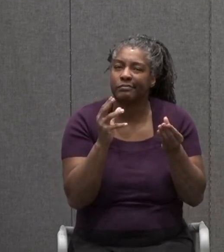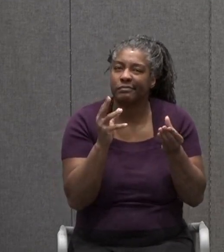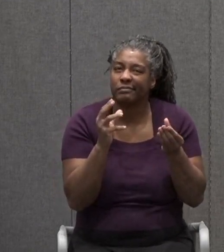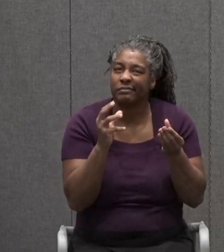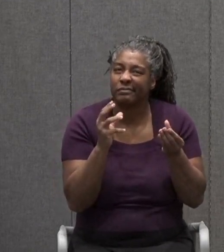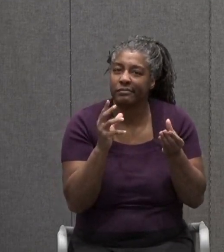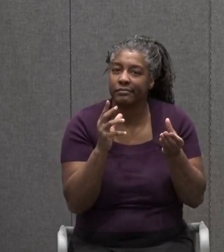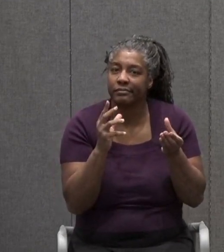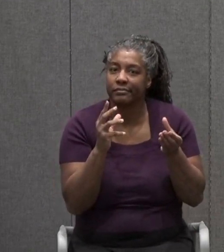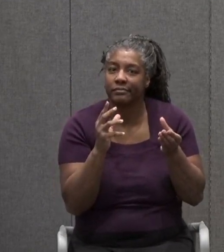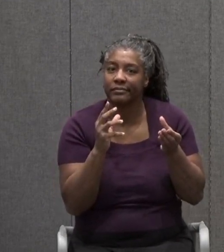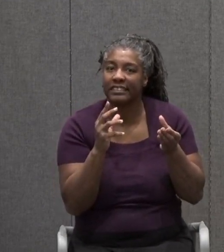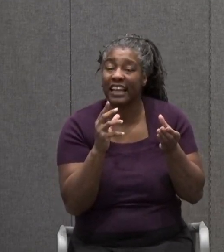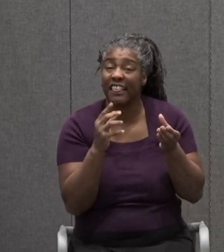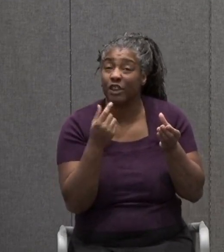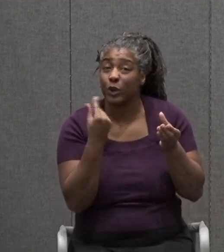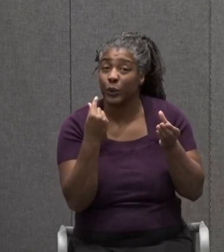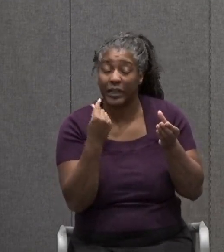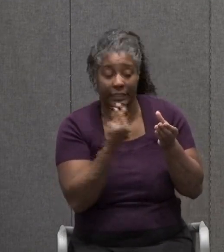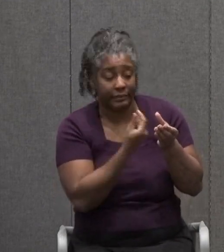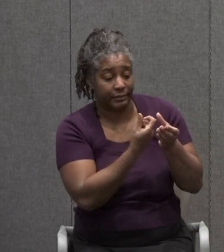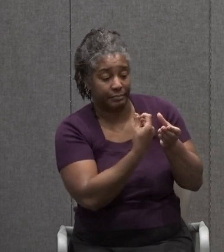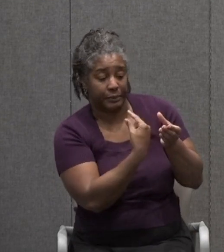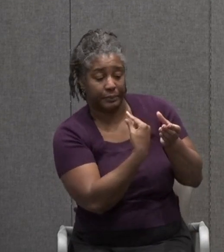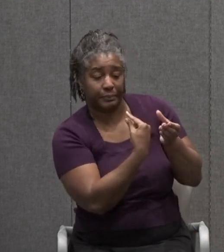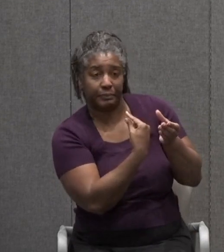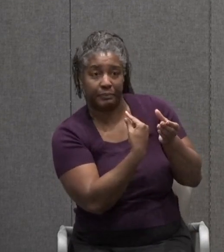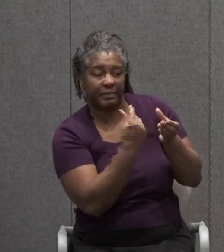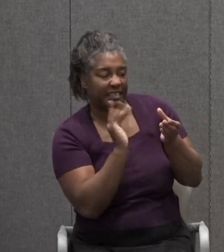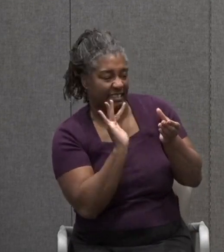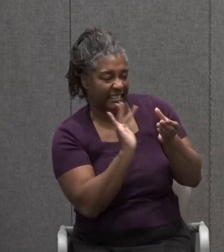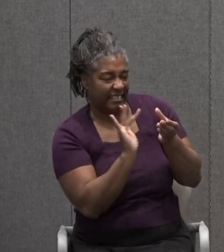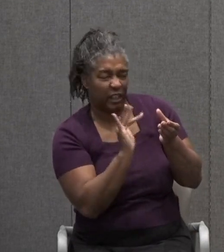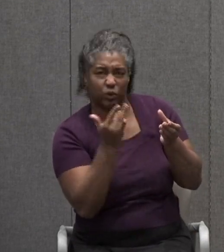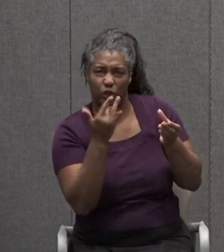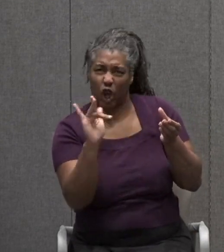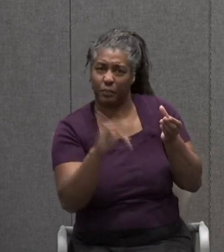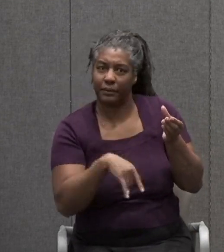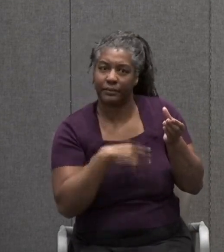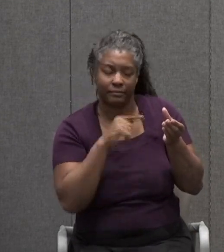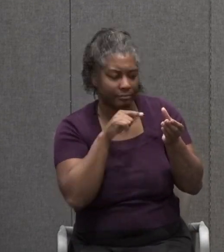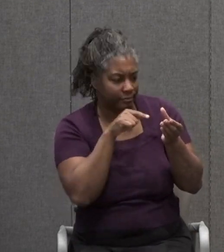the end, the little stem and it's kind of sharp. And then you can feel the indention of a little belly button.